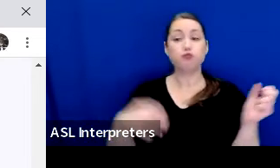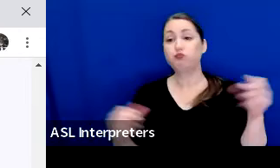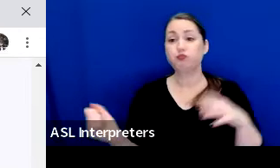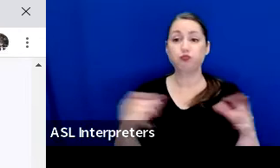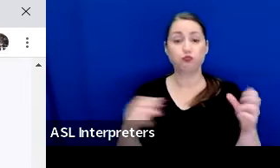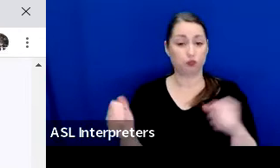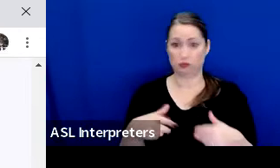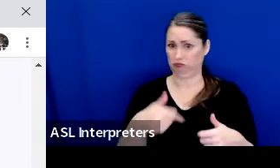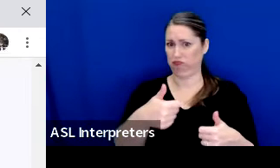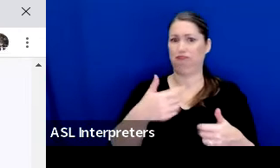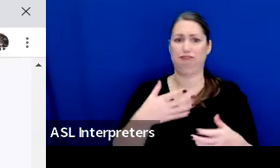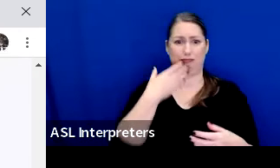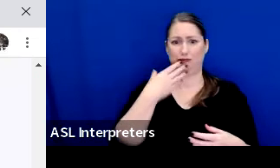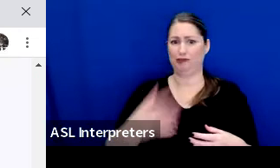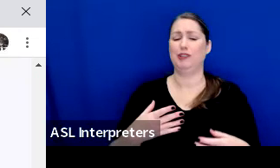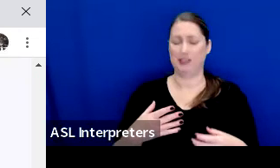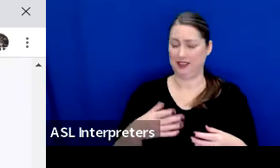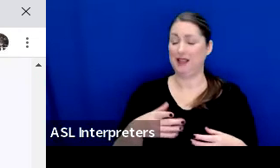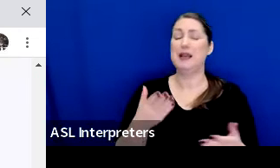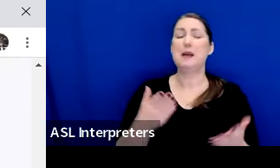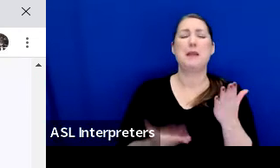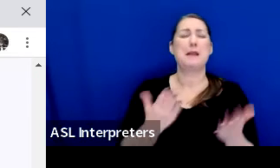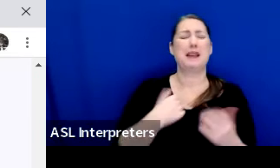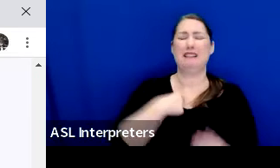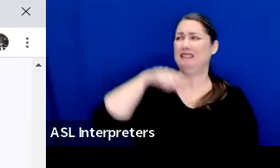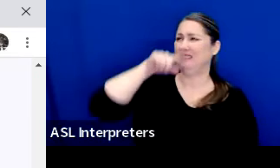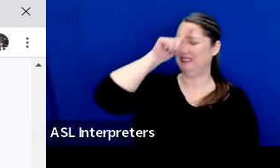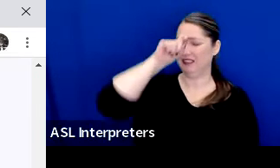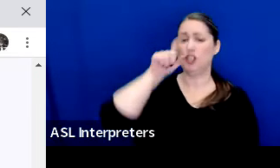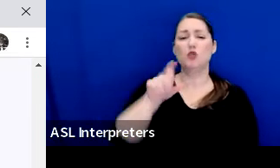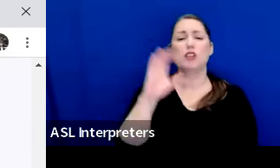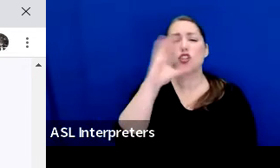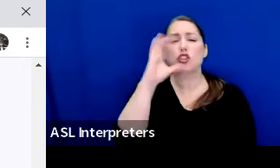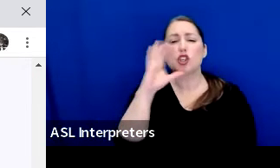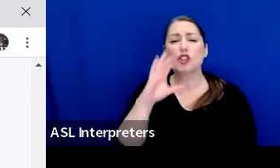Usually someone's already asked it, you can search any you can find the answer, but if no one's asked it,